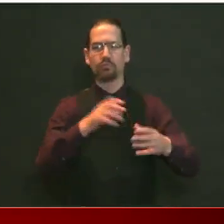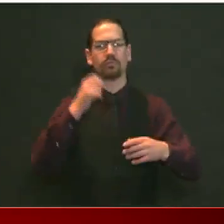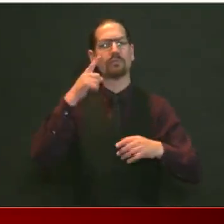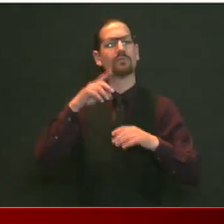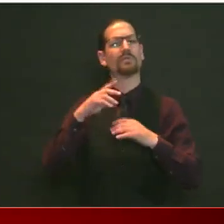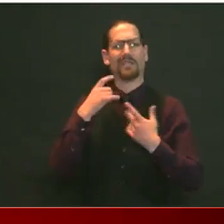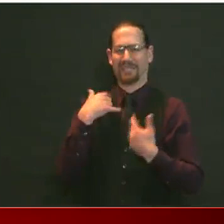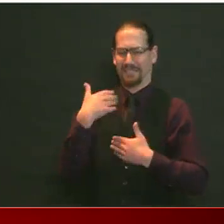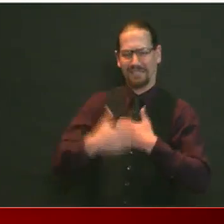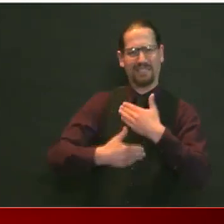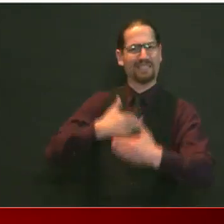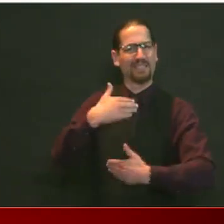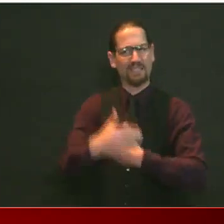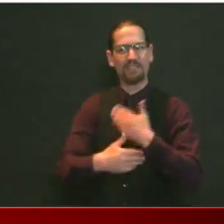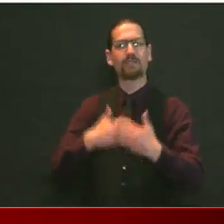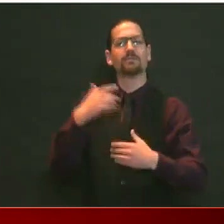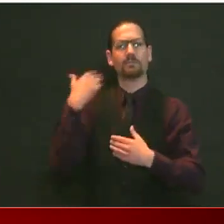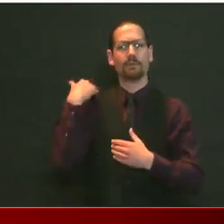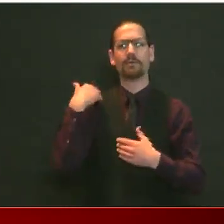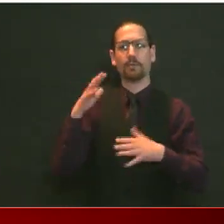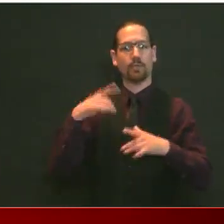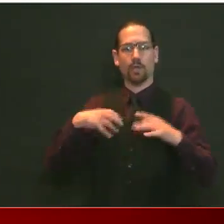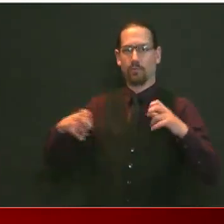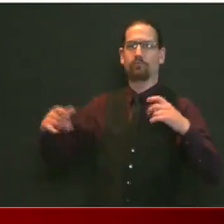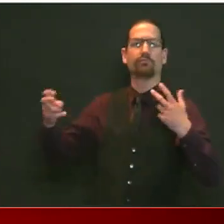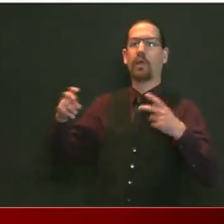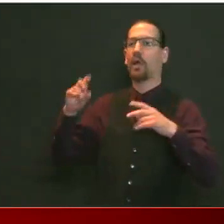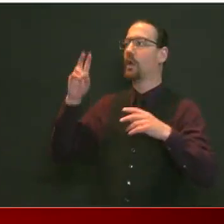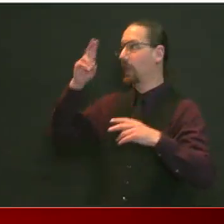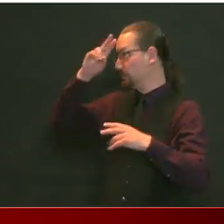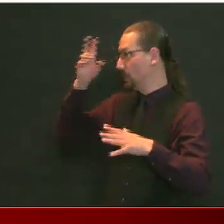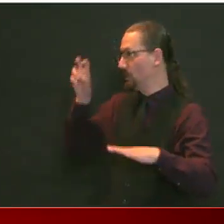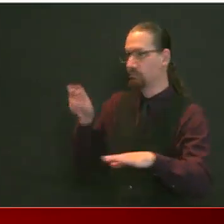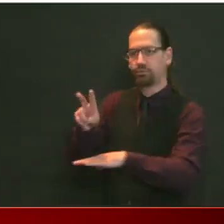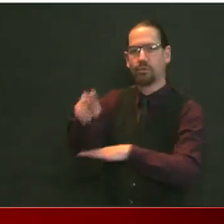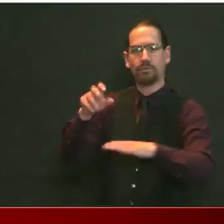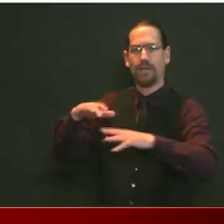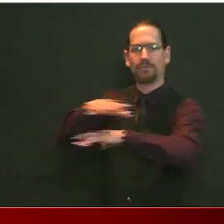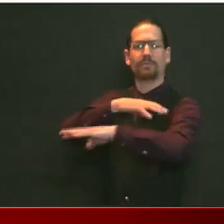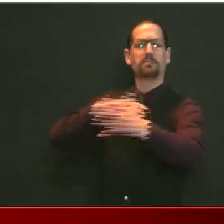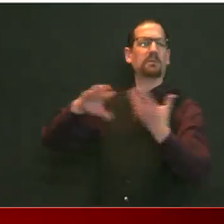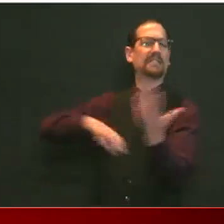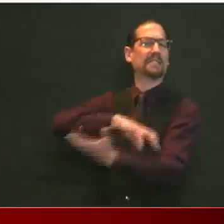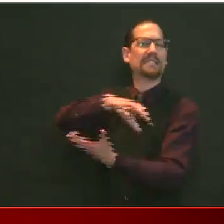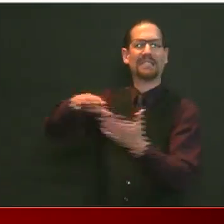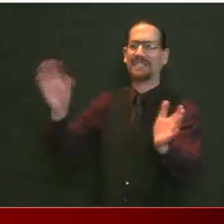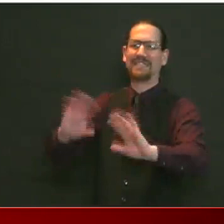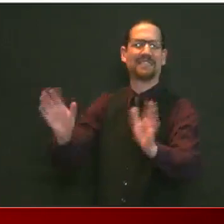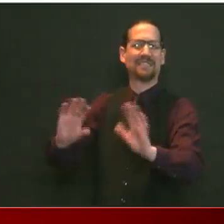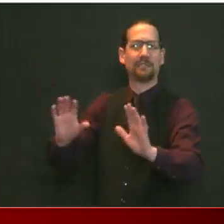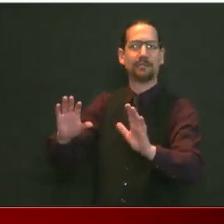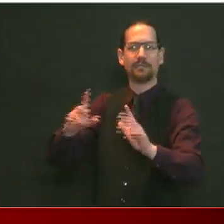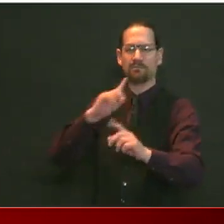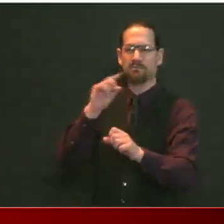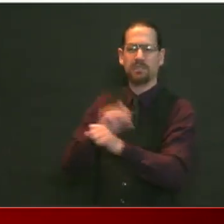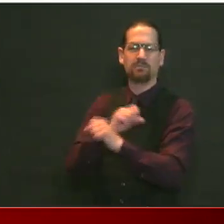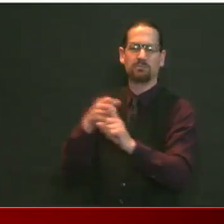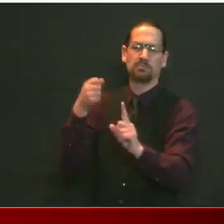ISOLATE THE SICK. AND WE -- IT TOOK A LITTLE WHILE TO GET TO THAT SYSTEM. THAT'S WHERE WE ARE NOW.